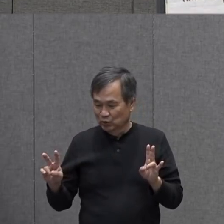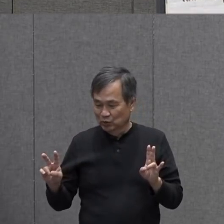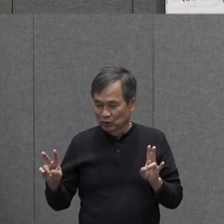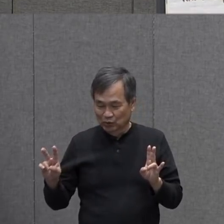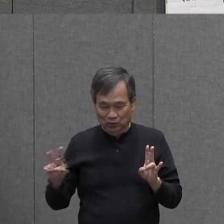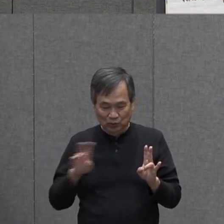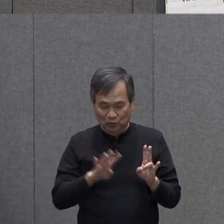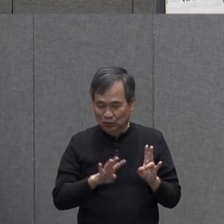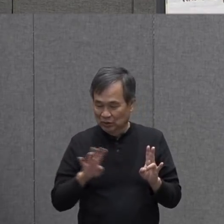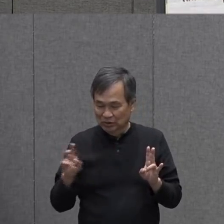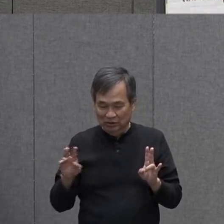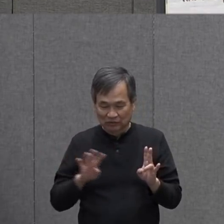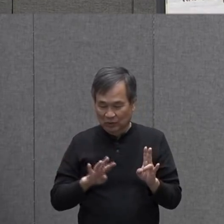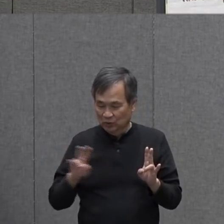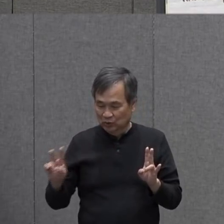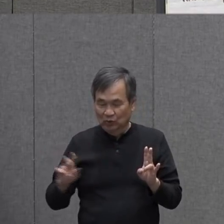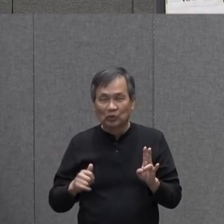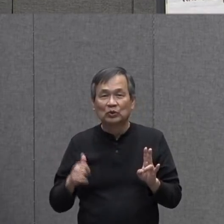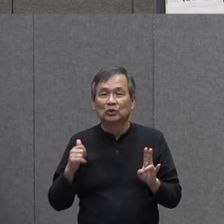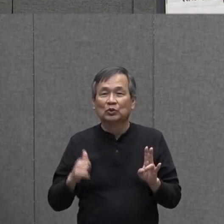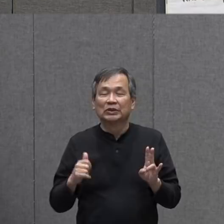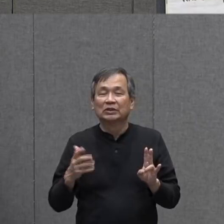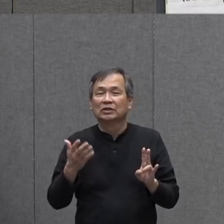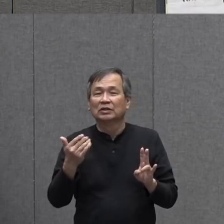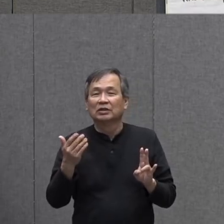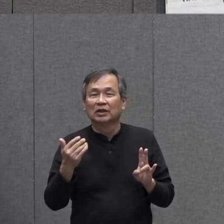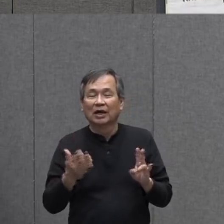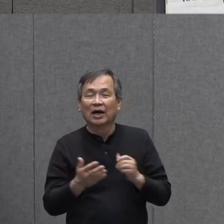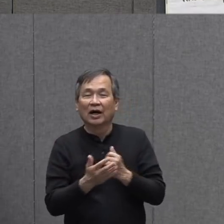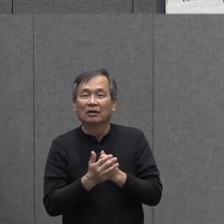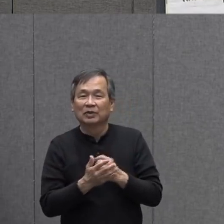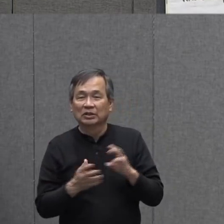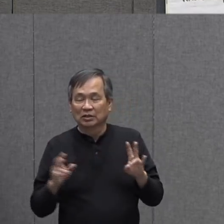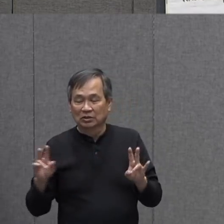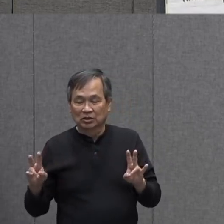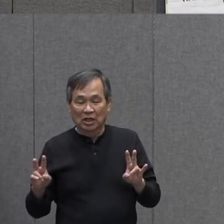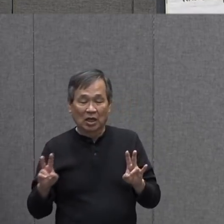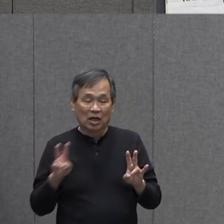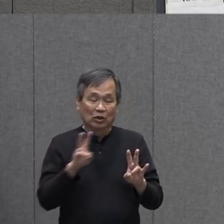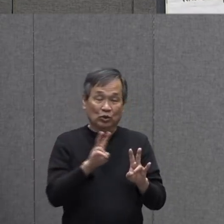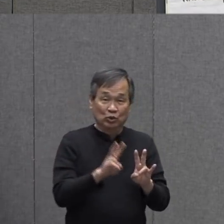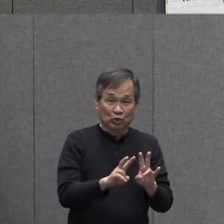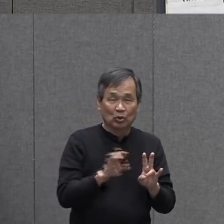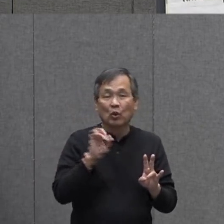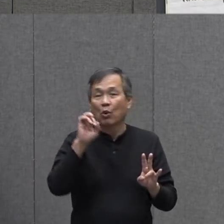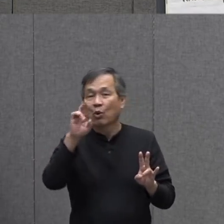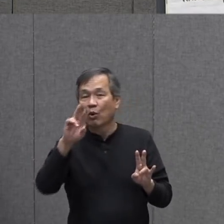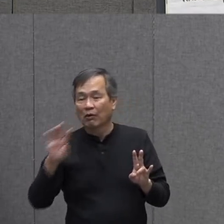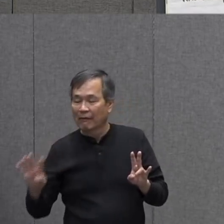Which one would help me out? Can I put the two in there or the four in there to make the largest number?